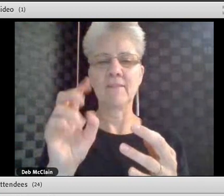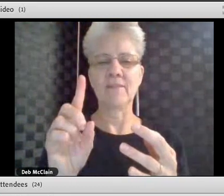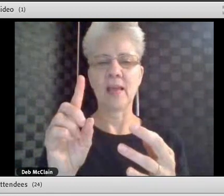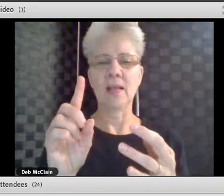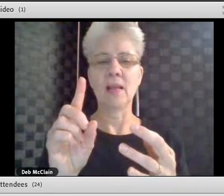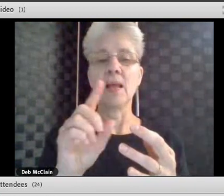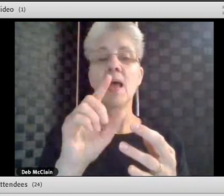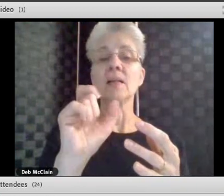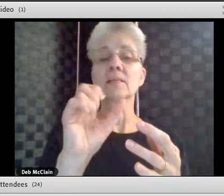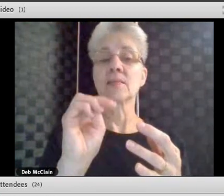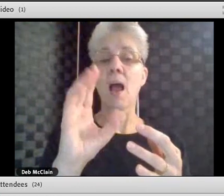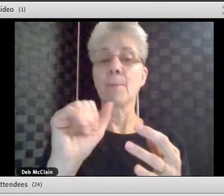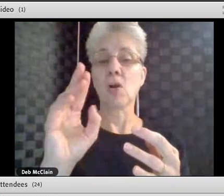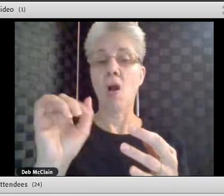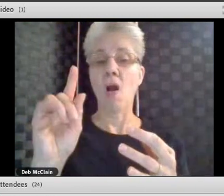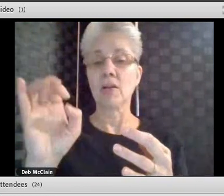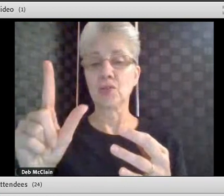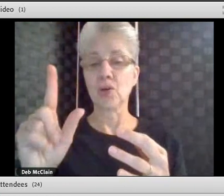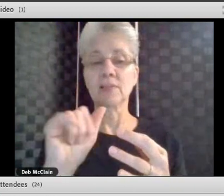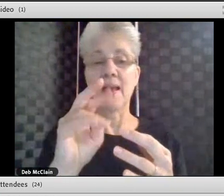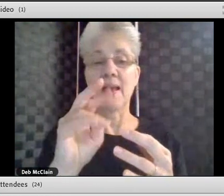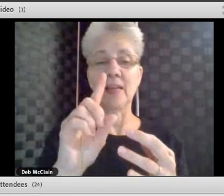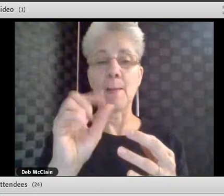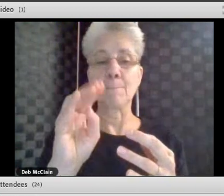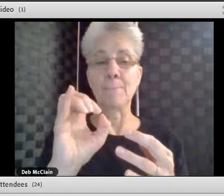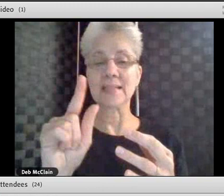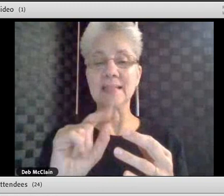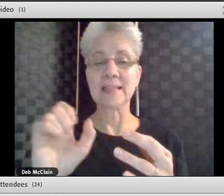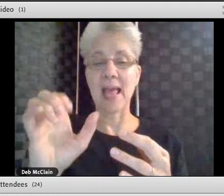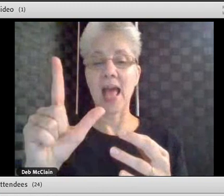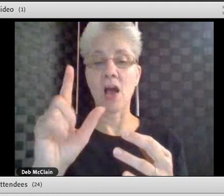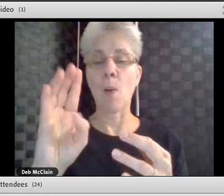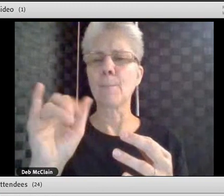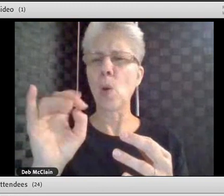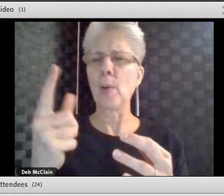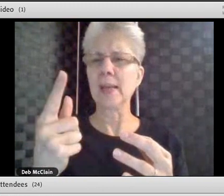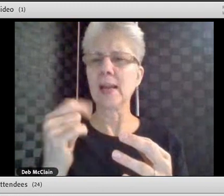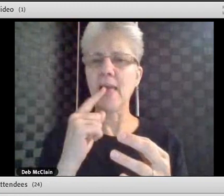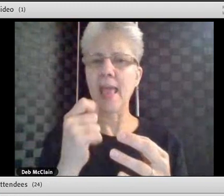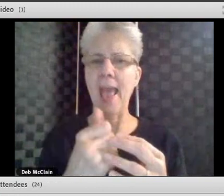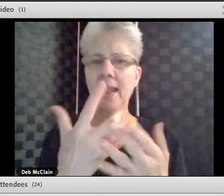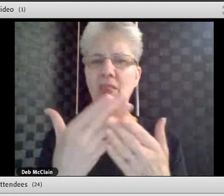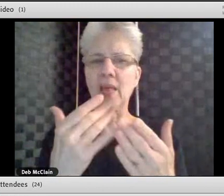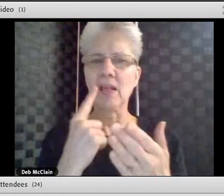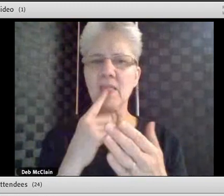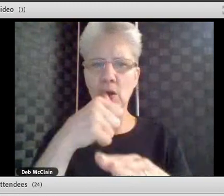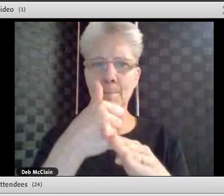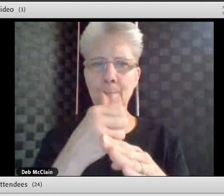and David Mizell from Boeing, and they actually had kind of an apparatus where they could map the schematics onto a plane